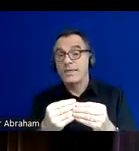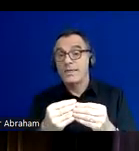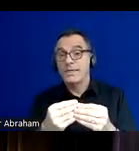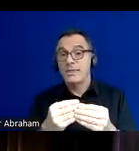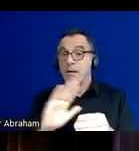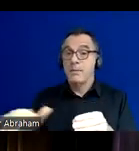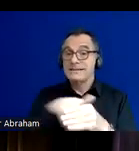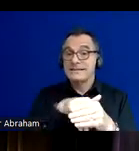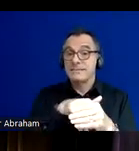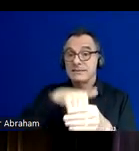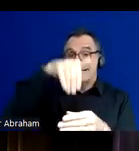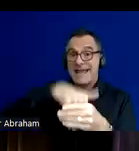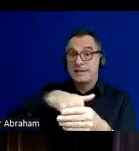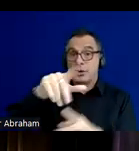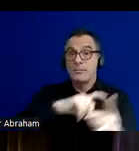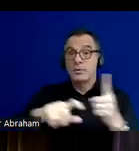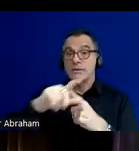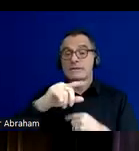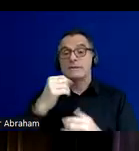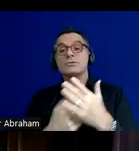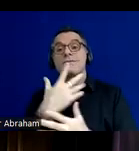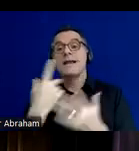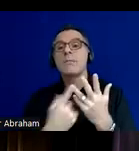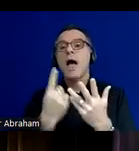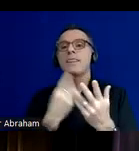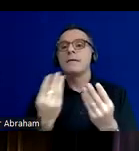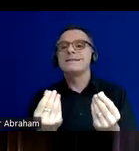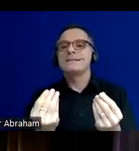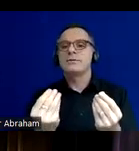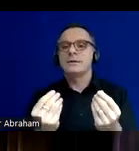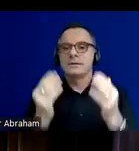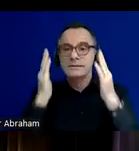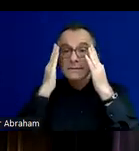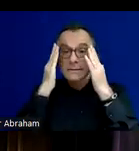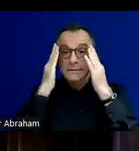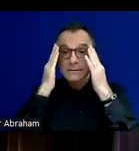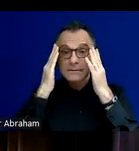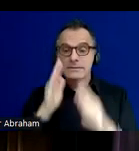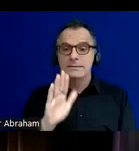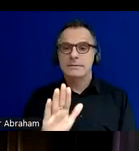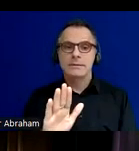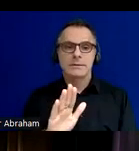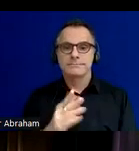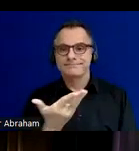community to develop some other materials. I think I've got this on the next page.